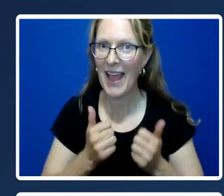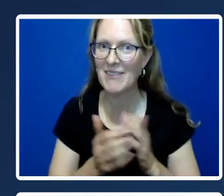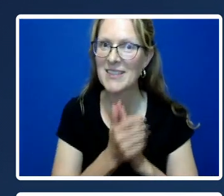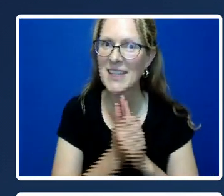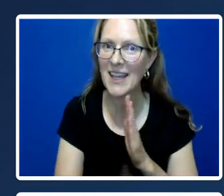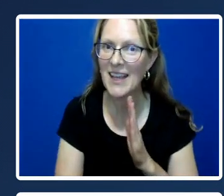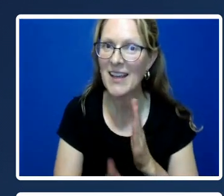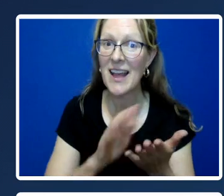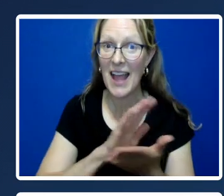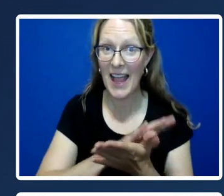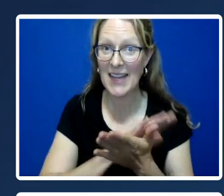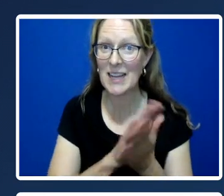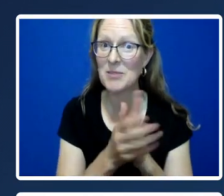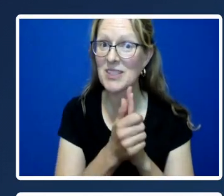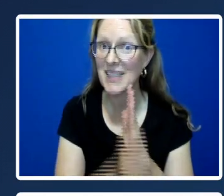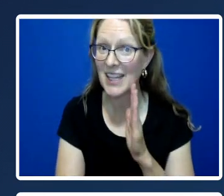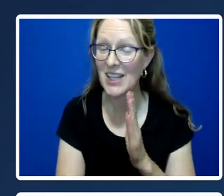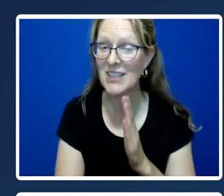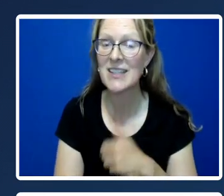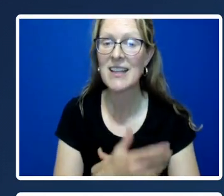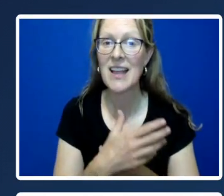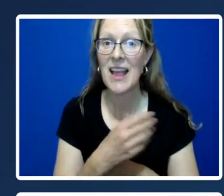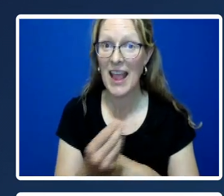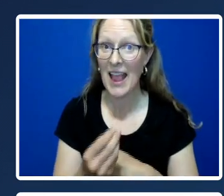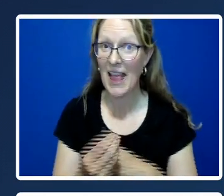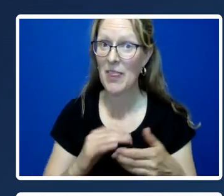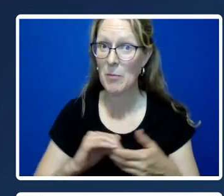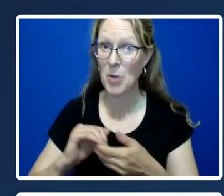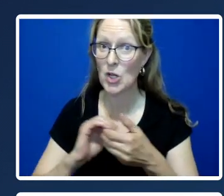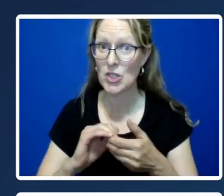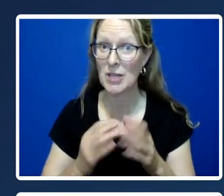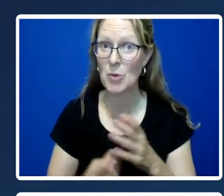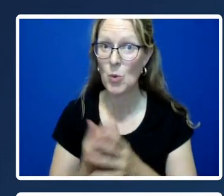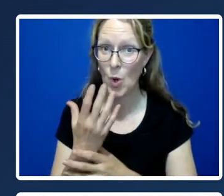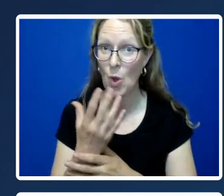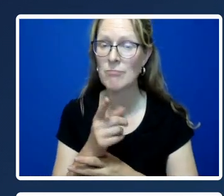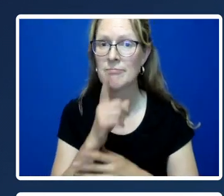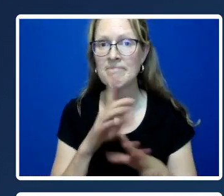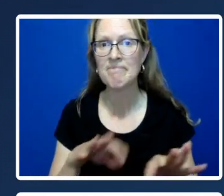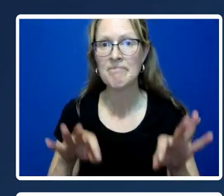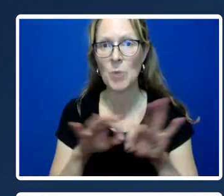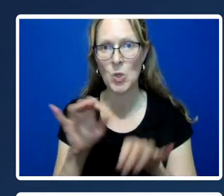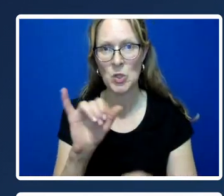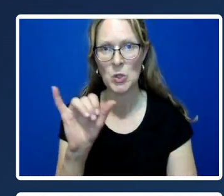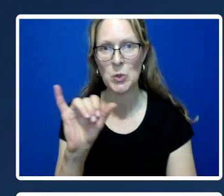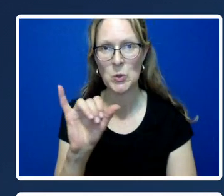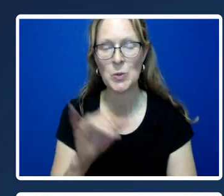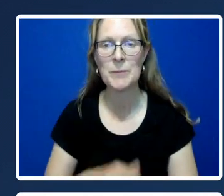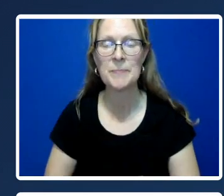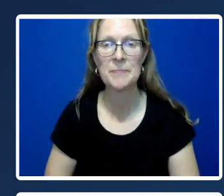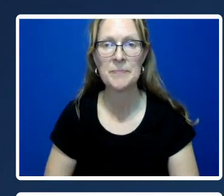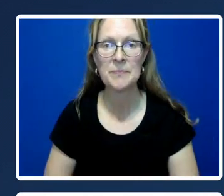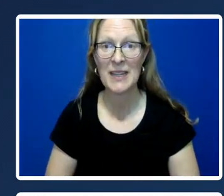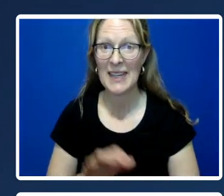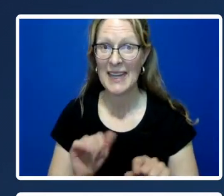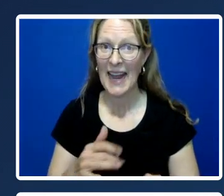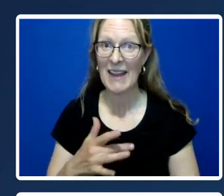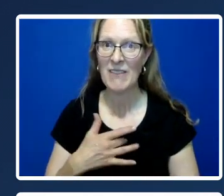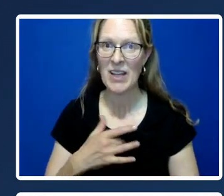And the growth of the partnerships was also really important. It can feel really daunting to see collaborations outside of the Smithsonian because of all the logistics involved,